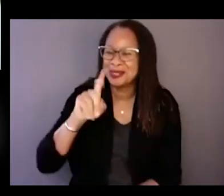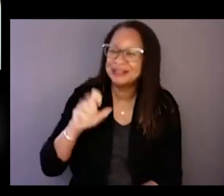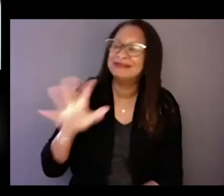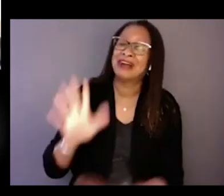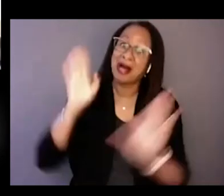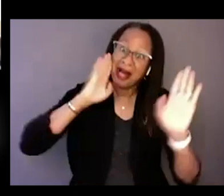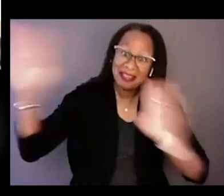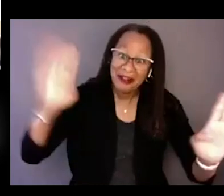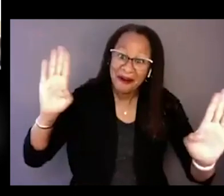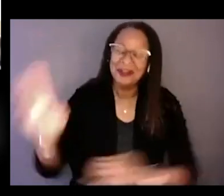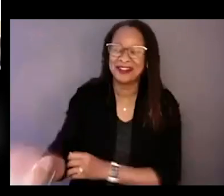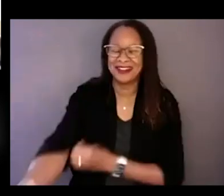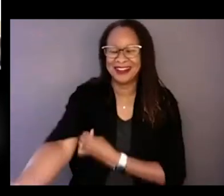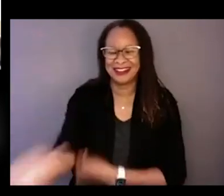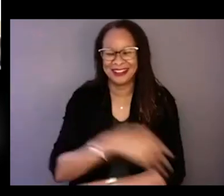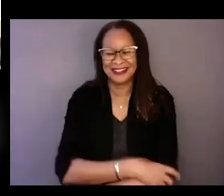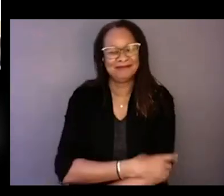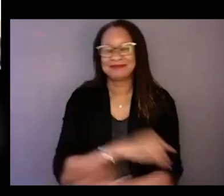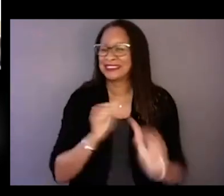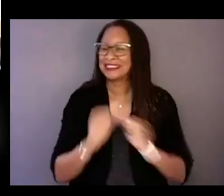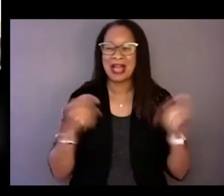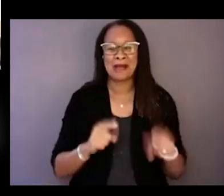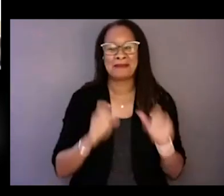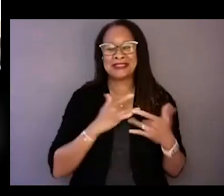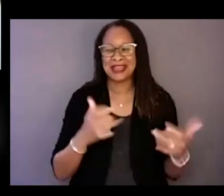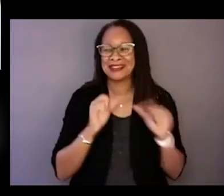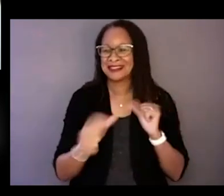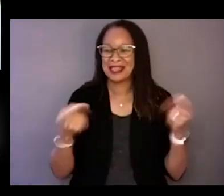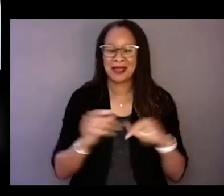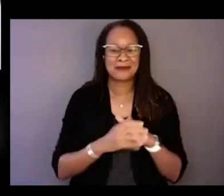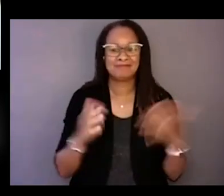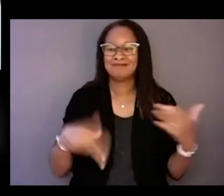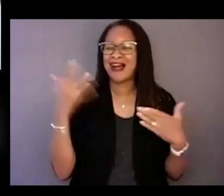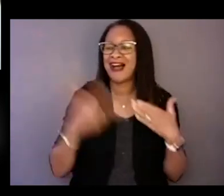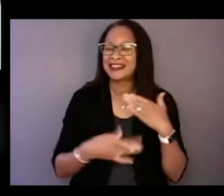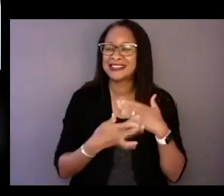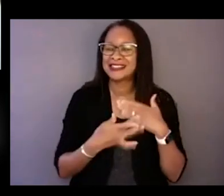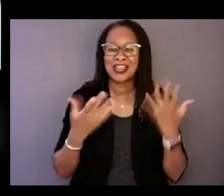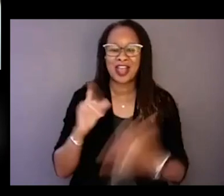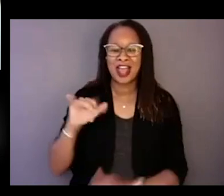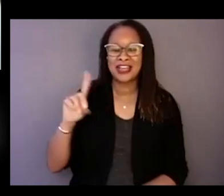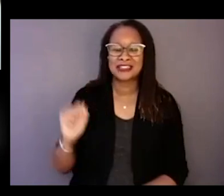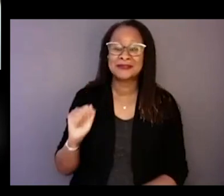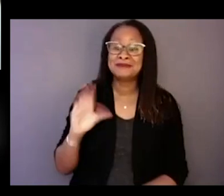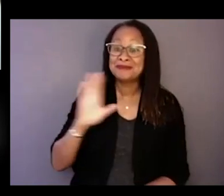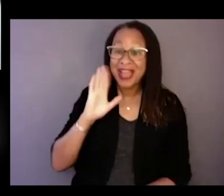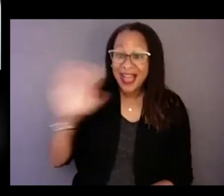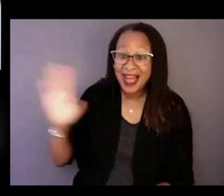It still happens. A year into the pandemic and we still do it. It's fine. We're super high-tech here at IDA. I'm Christy Lemire. I'm a long time film critic.